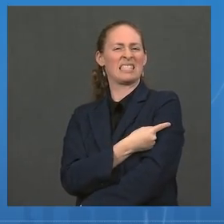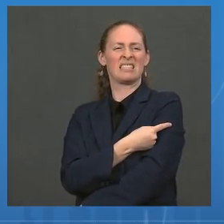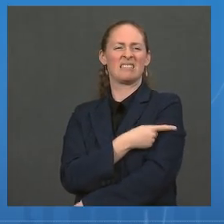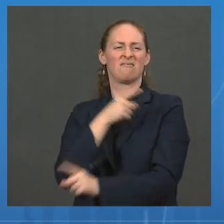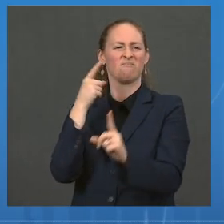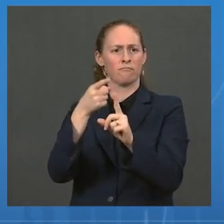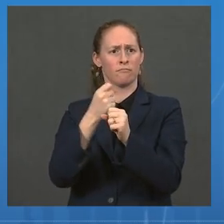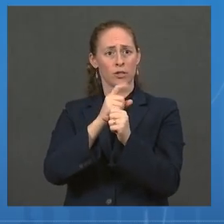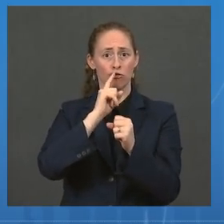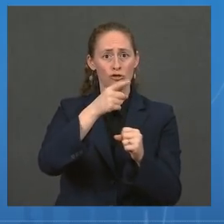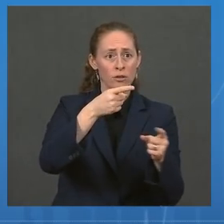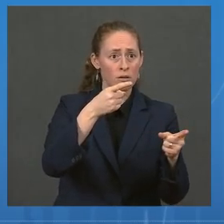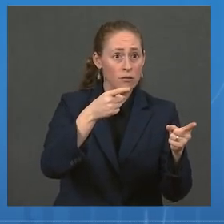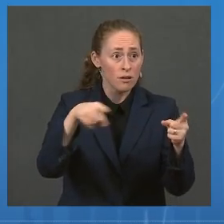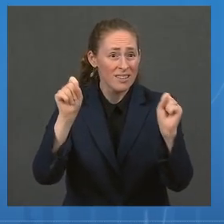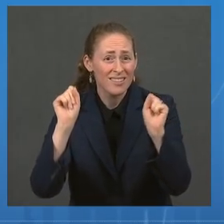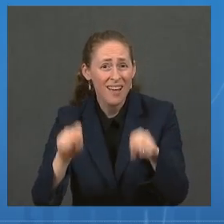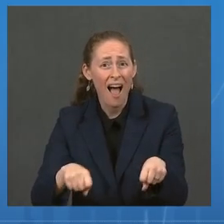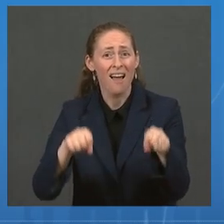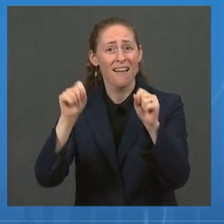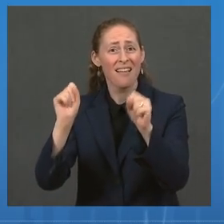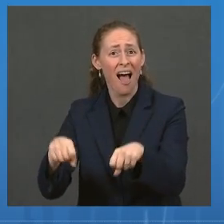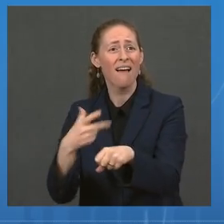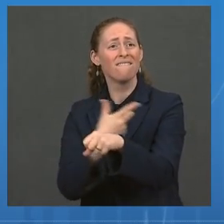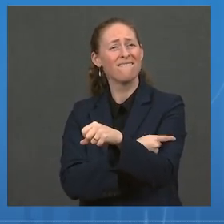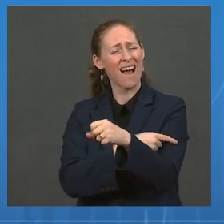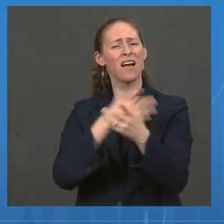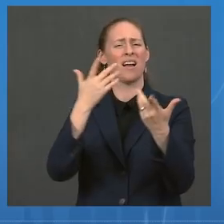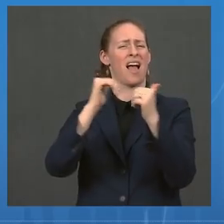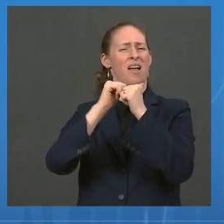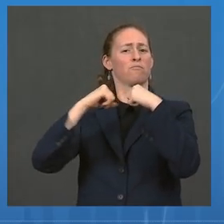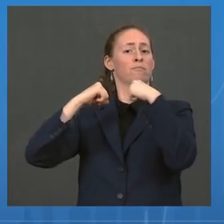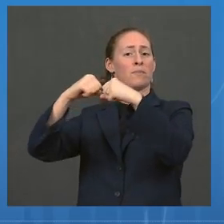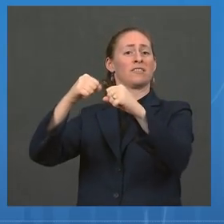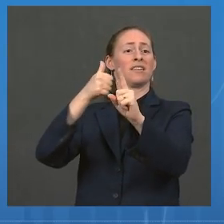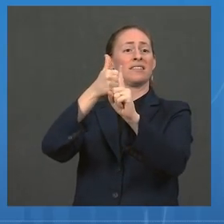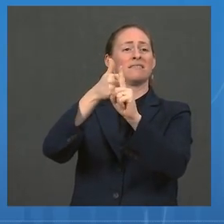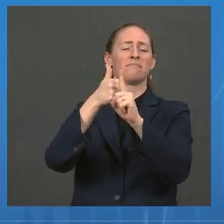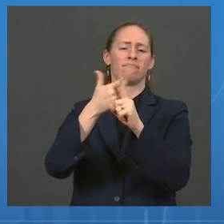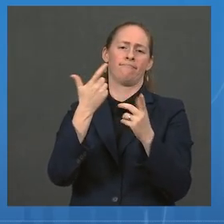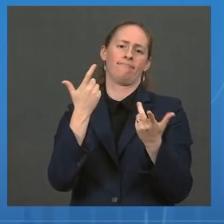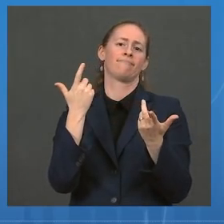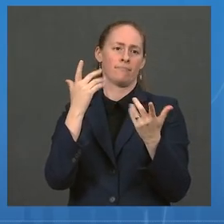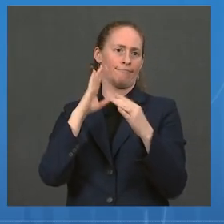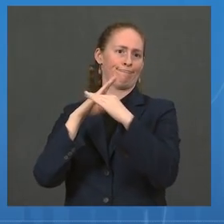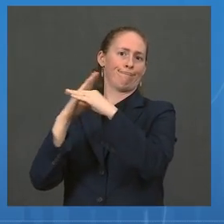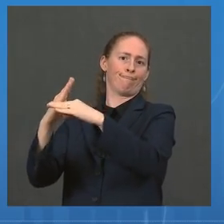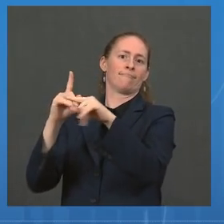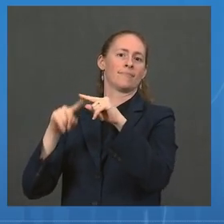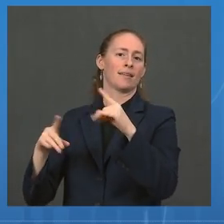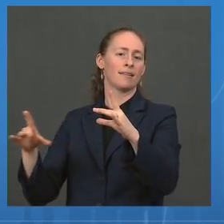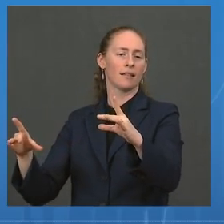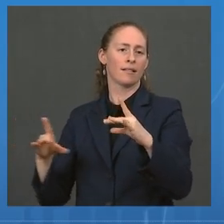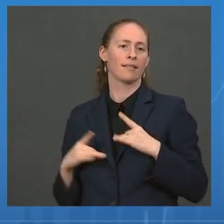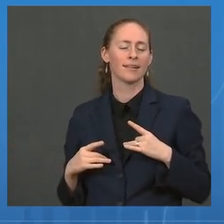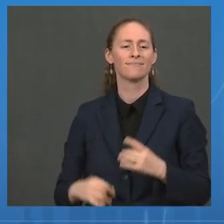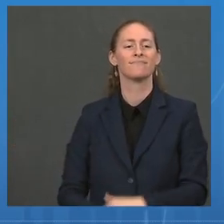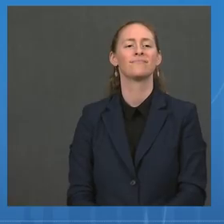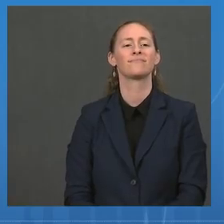receive the best protection against COVID-19 by getting vaccinated. Currently, 186 million Americans